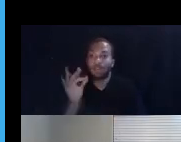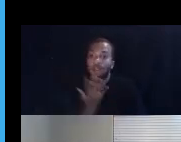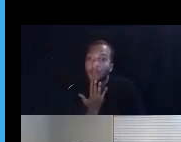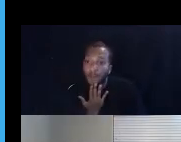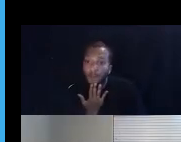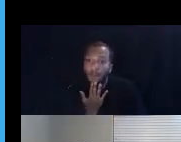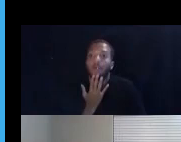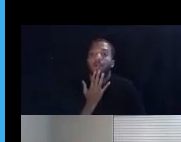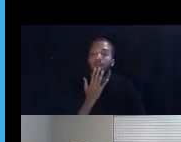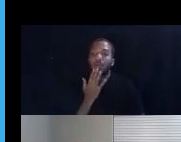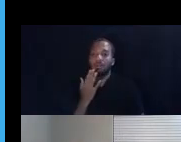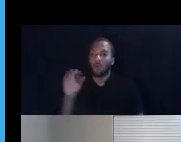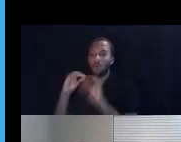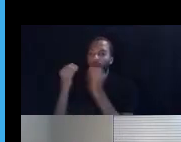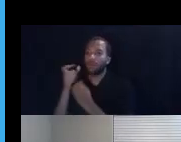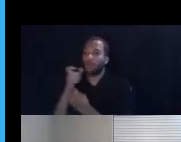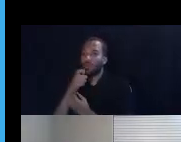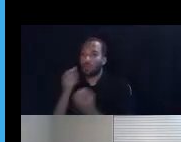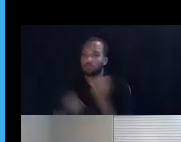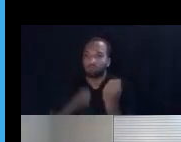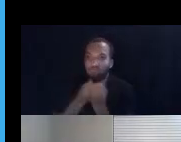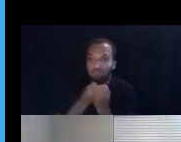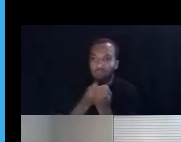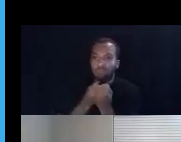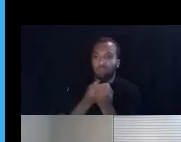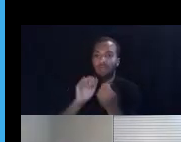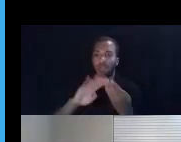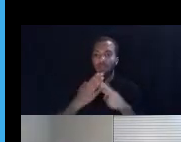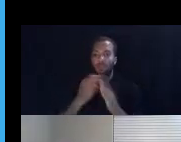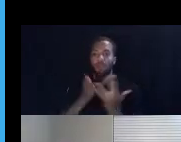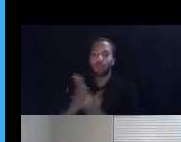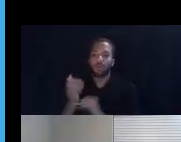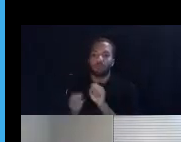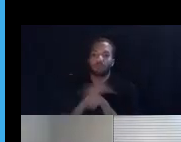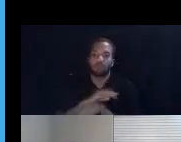that we're serving those communities through the pandemic. Now here's an interesting thing